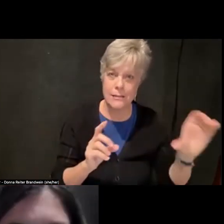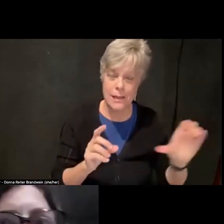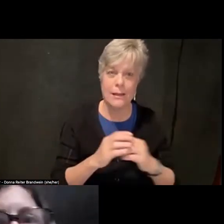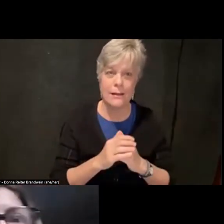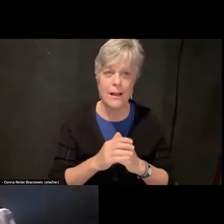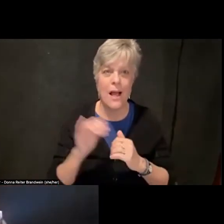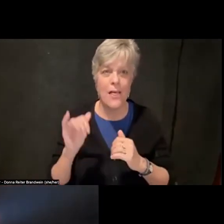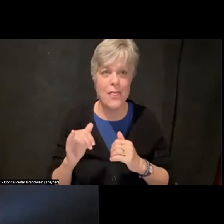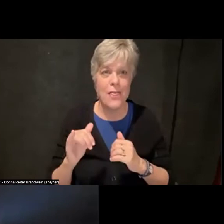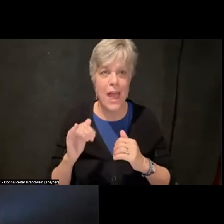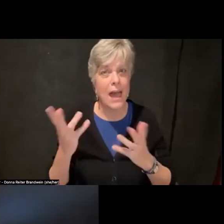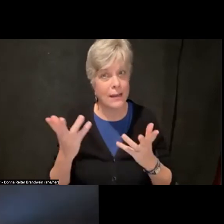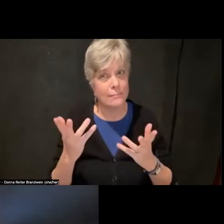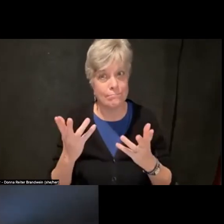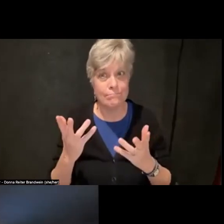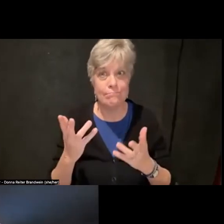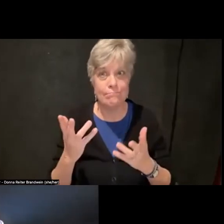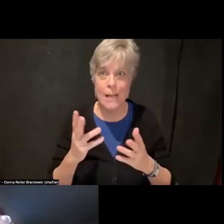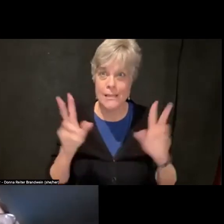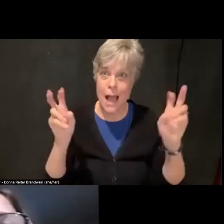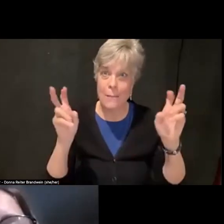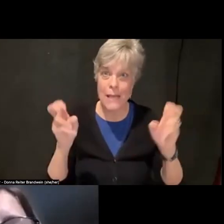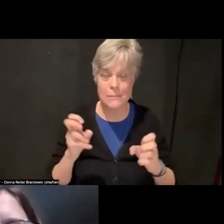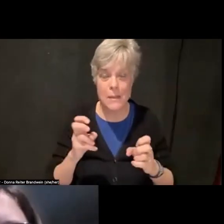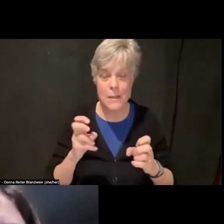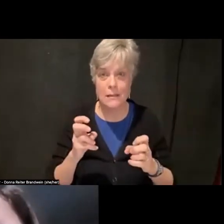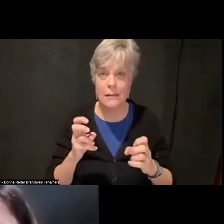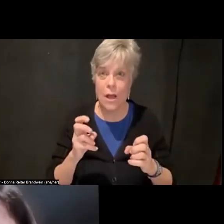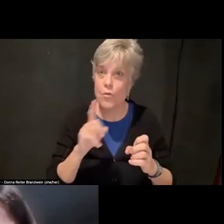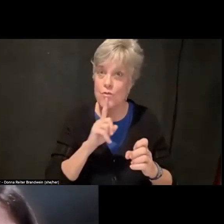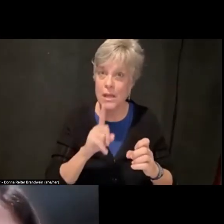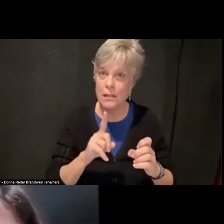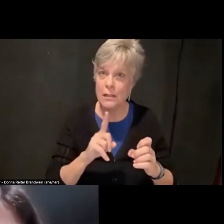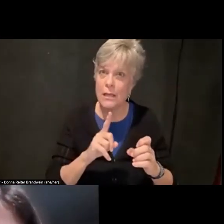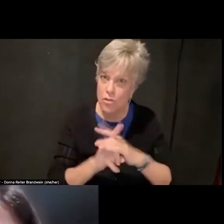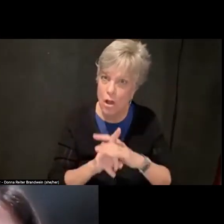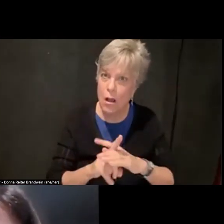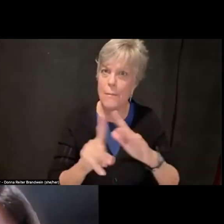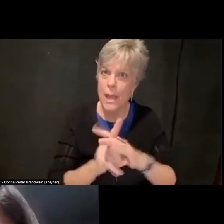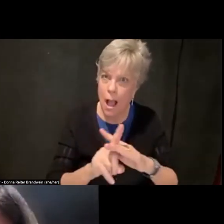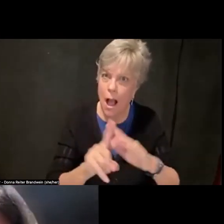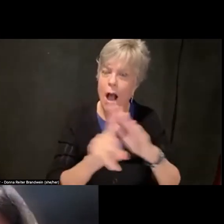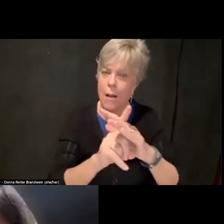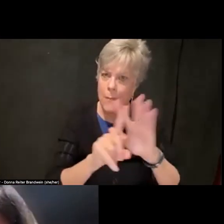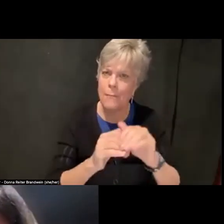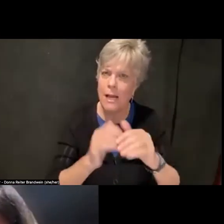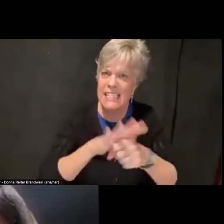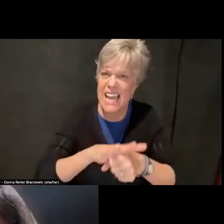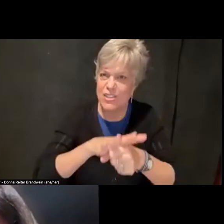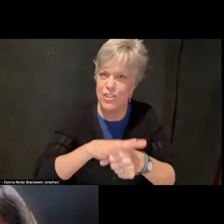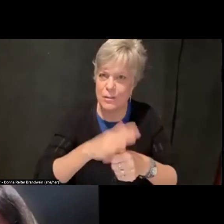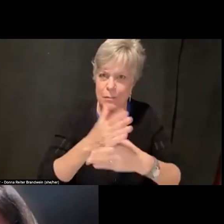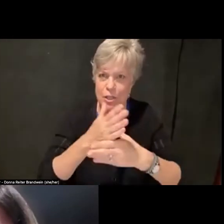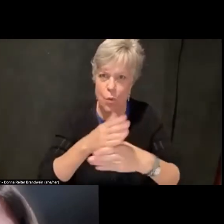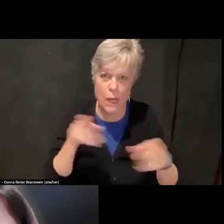in some of the sessions about how is the work different, how can it be complimentary?